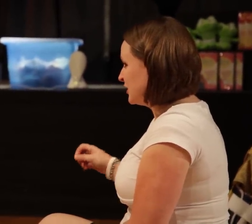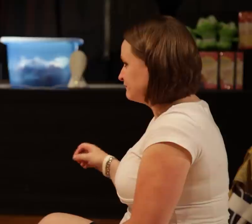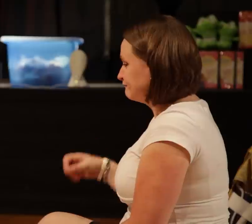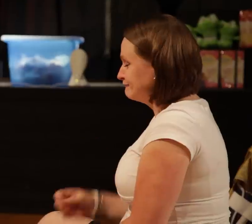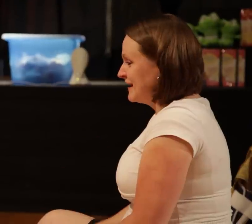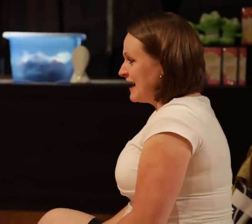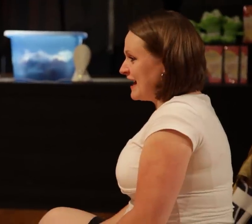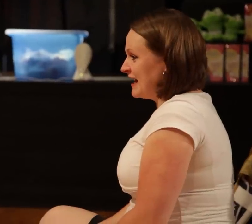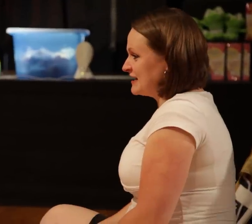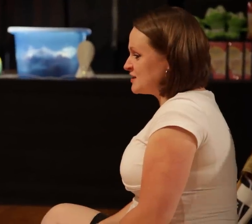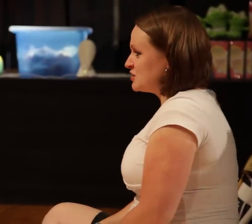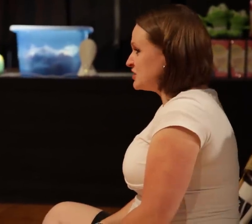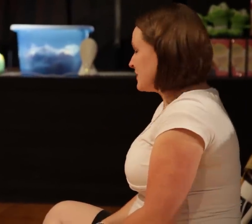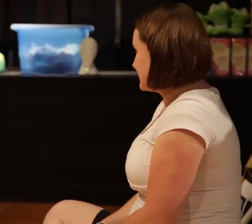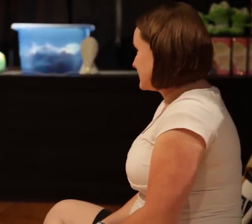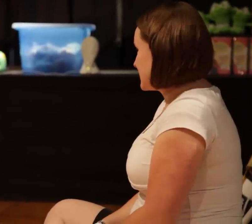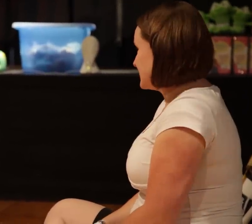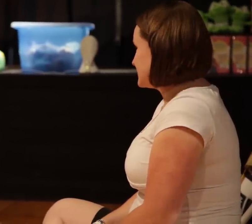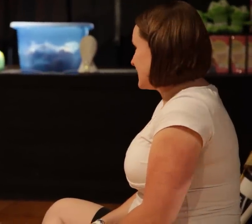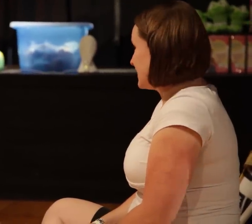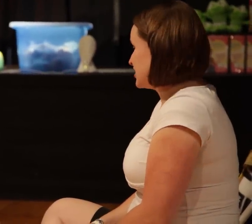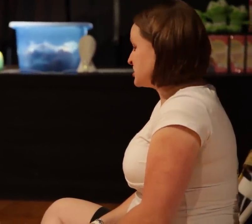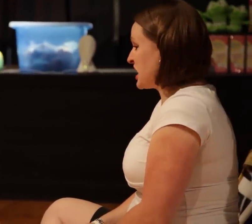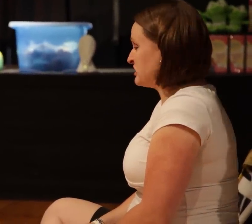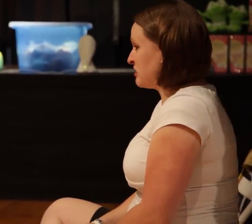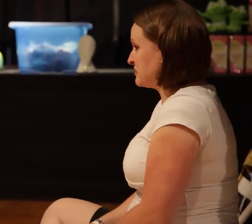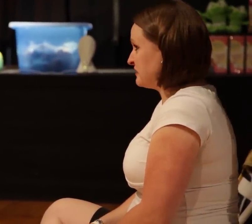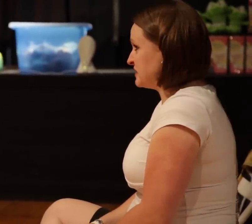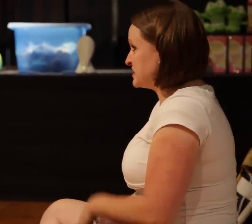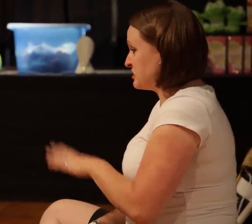And slowly she taught me a few signs. Then I just kind of dropped off the